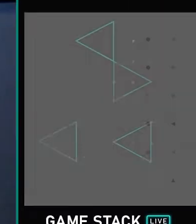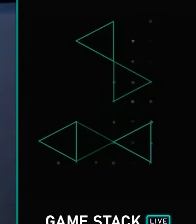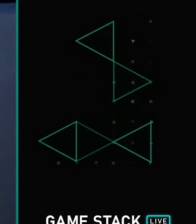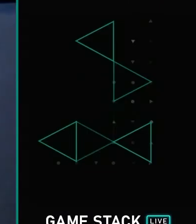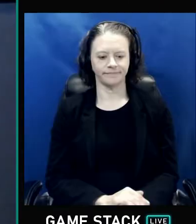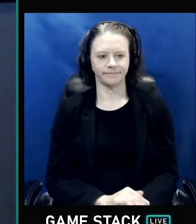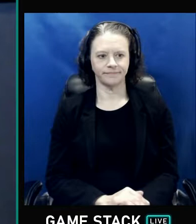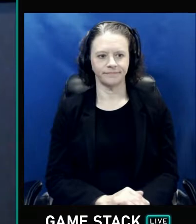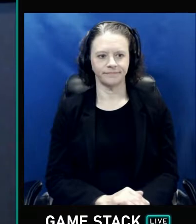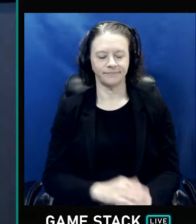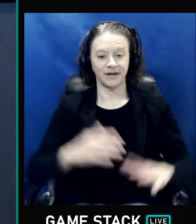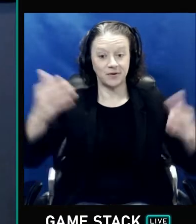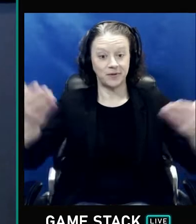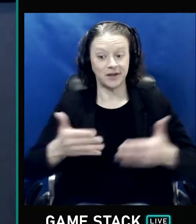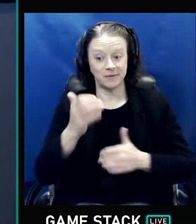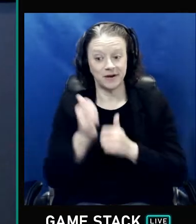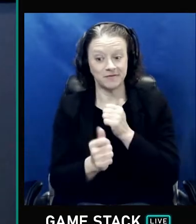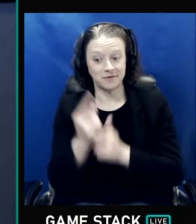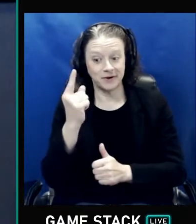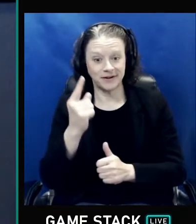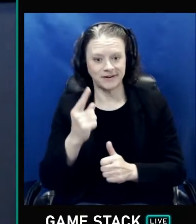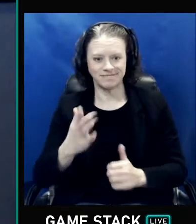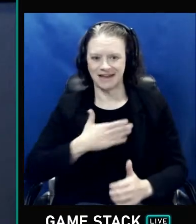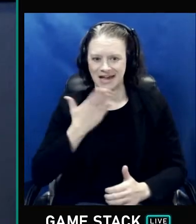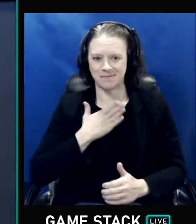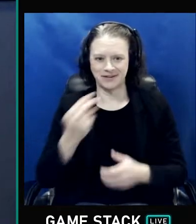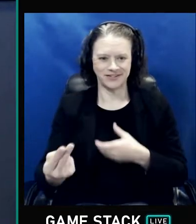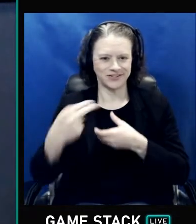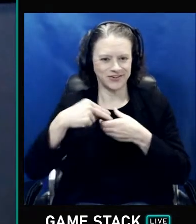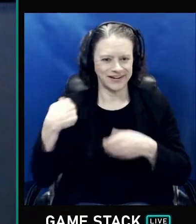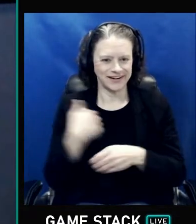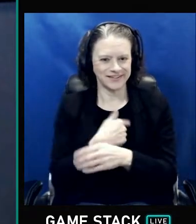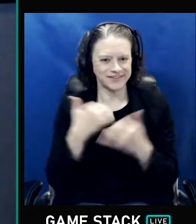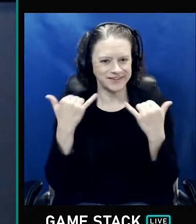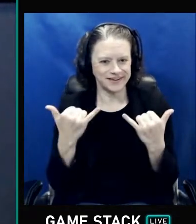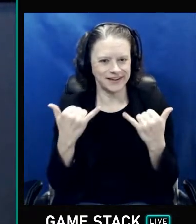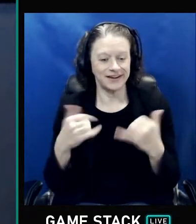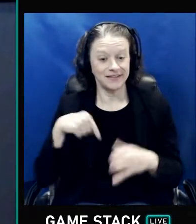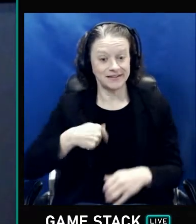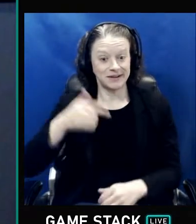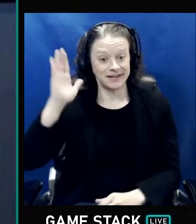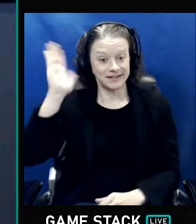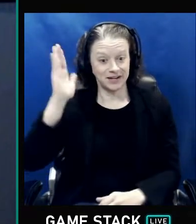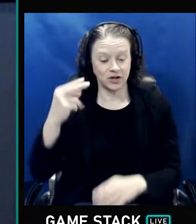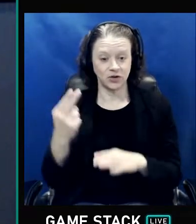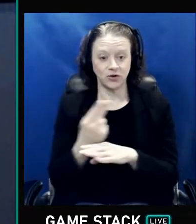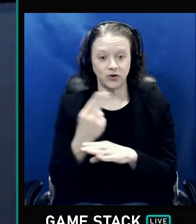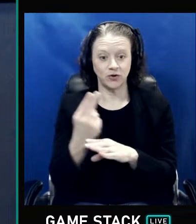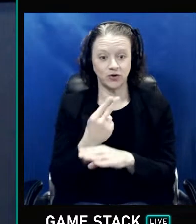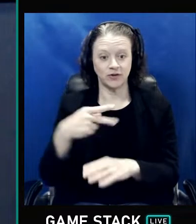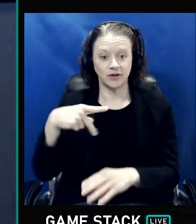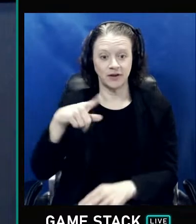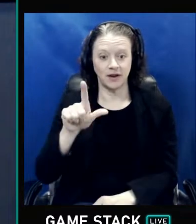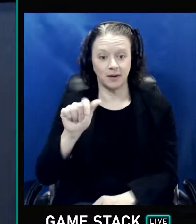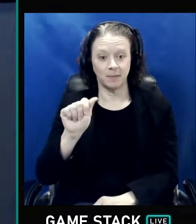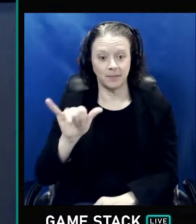Welcome everyone. So happy to have you here today. This is my talk using PlayFab Party to Integrate Networking and Voice into your Game.